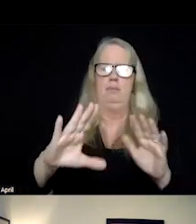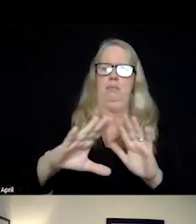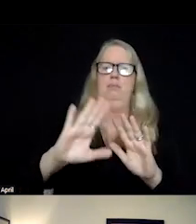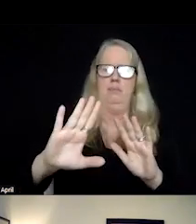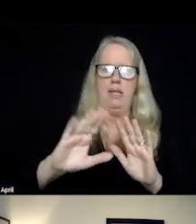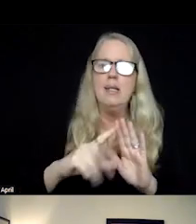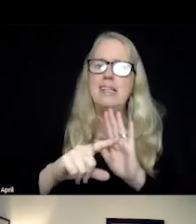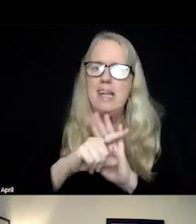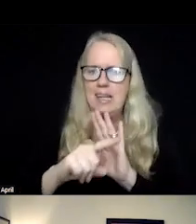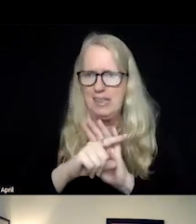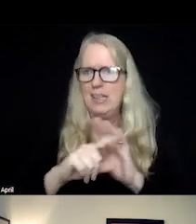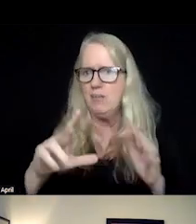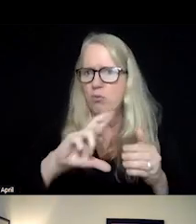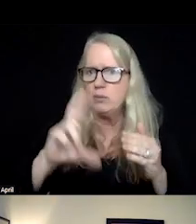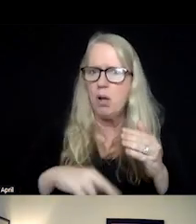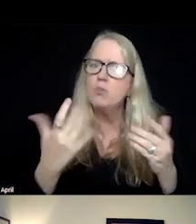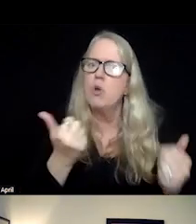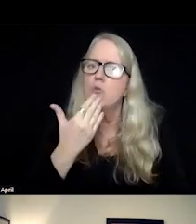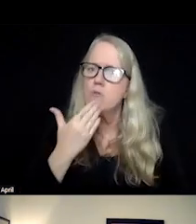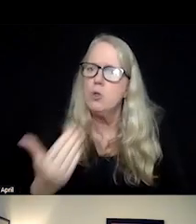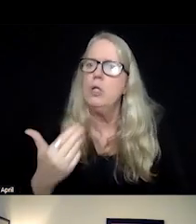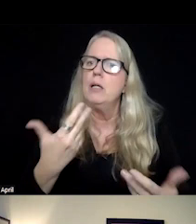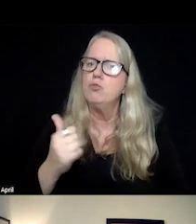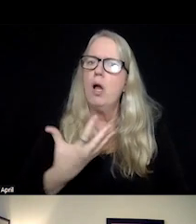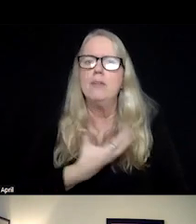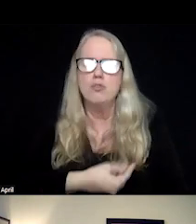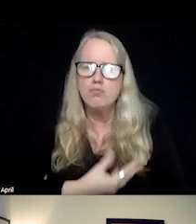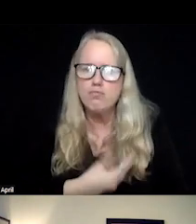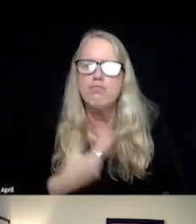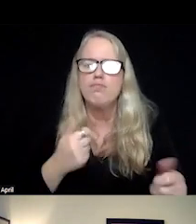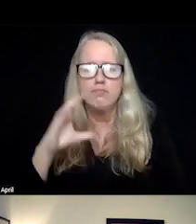JUST BE GOOD AT BEING EMPATHIC AND GOOD LISTENERS.